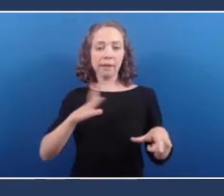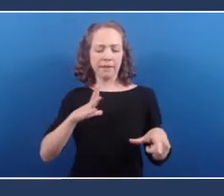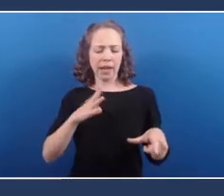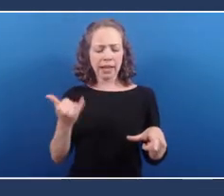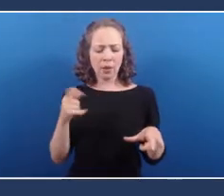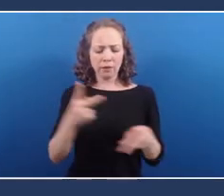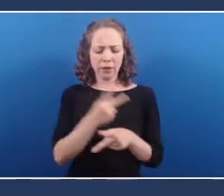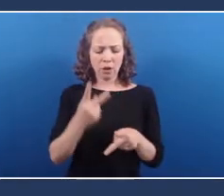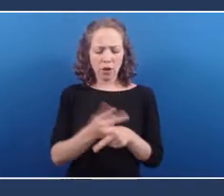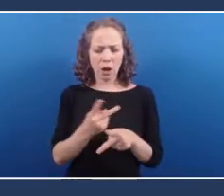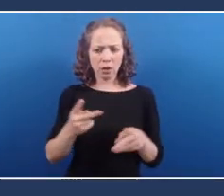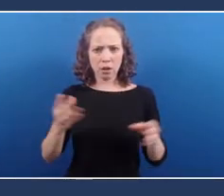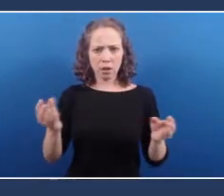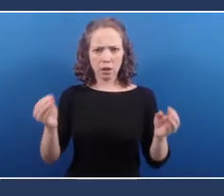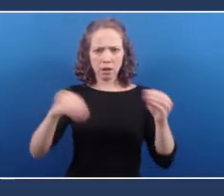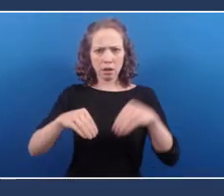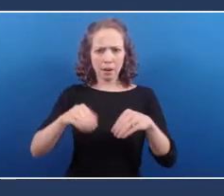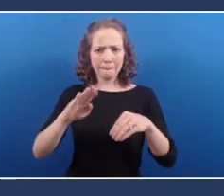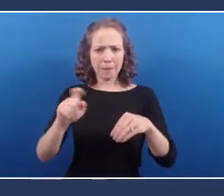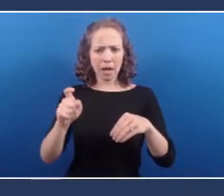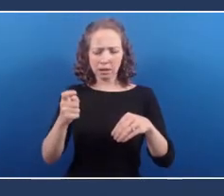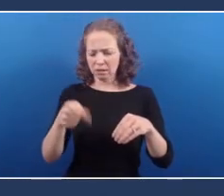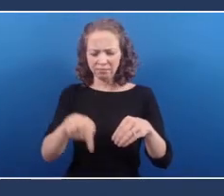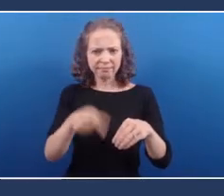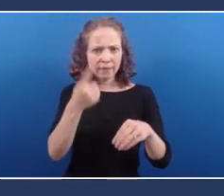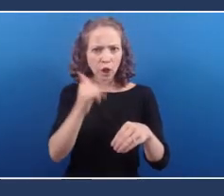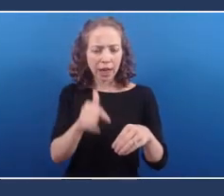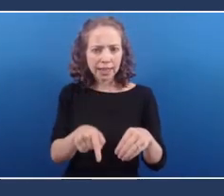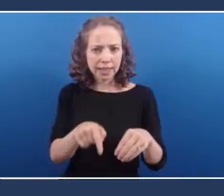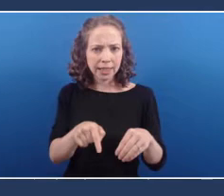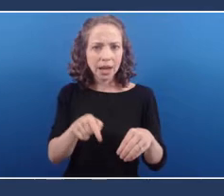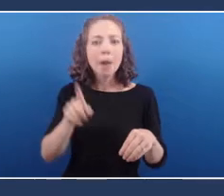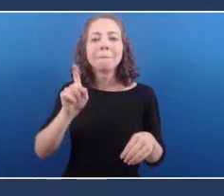to put it in a box that you could open very, very simply with one hand.